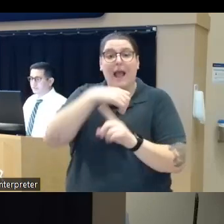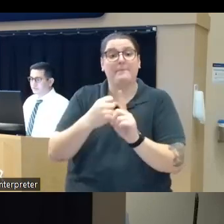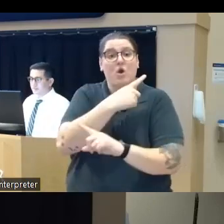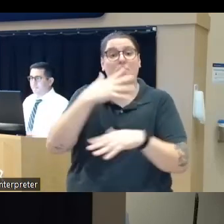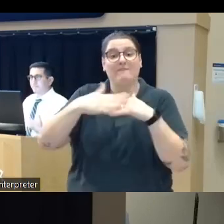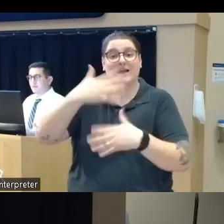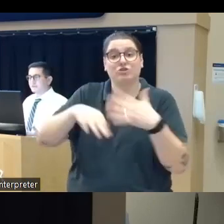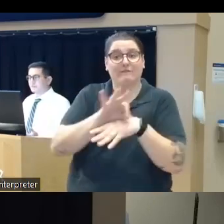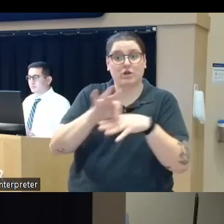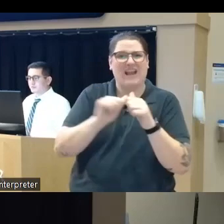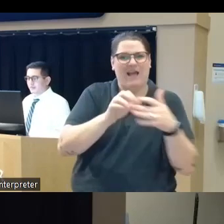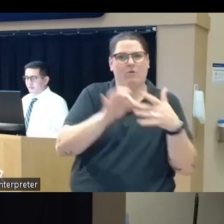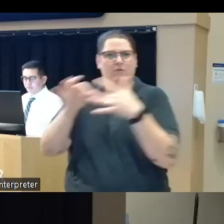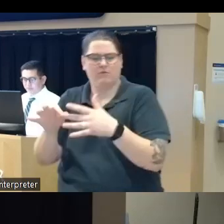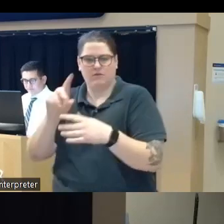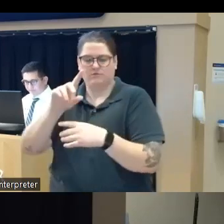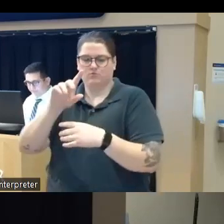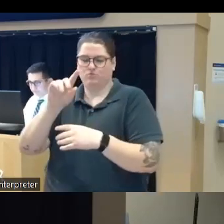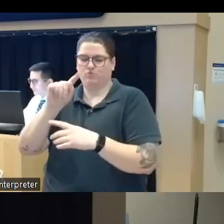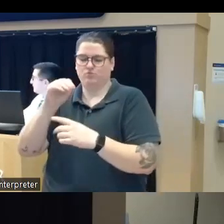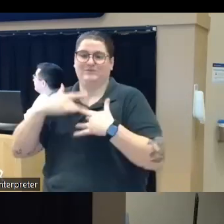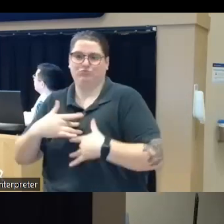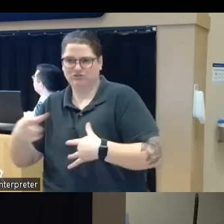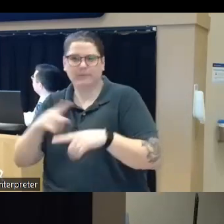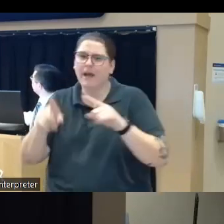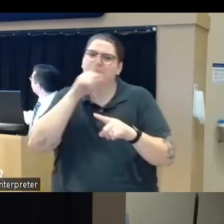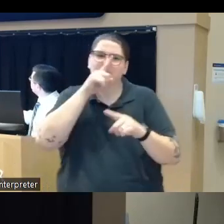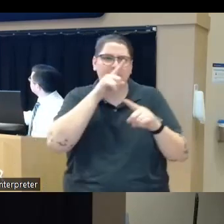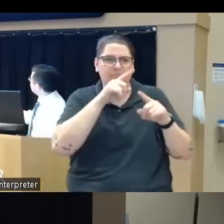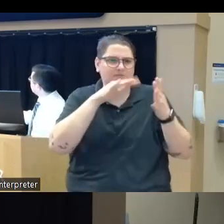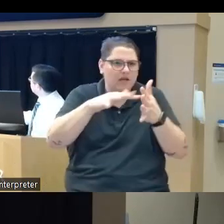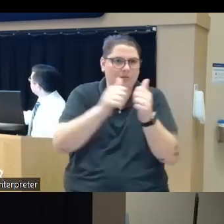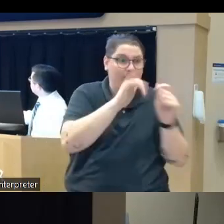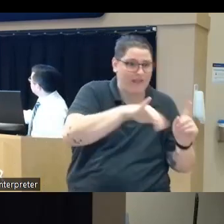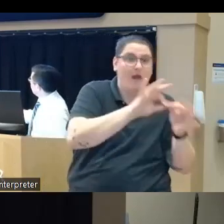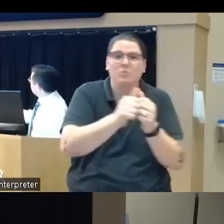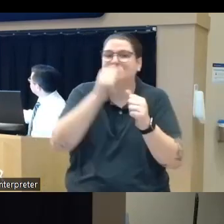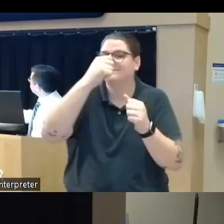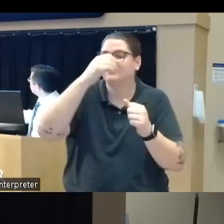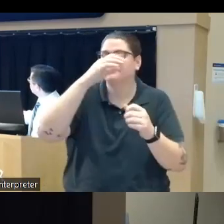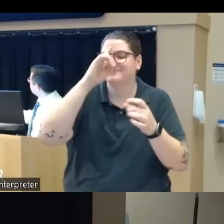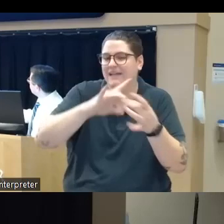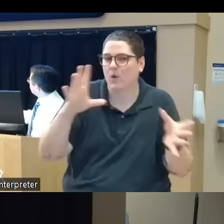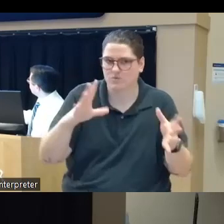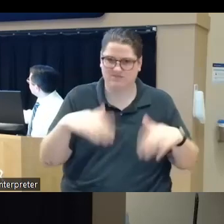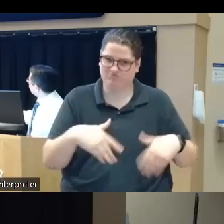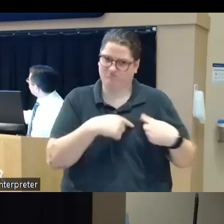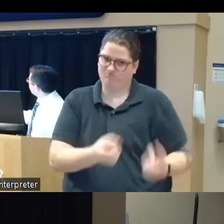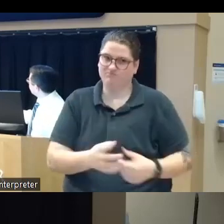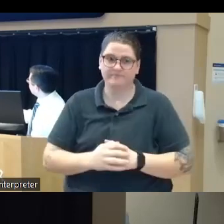function but less is known in psychosis and so here you can see the um the nerve bundle fiber